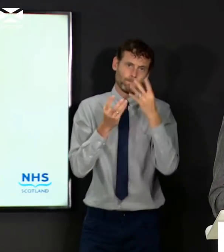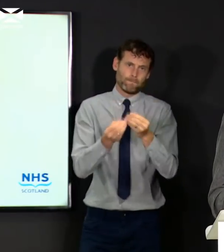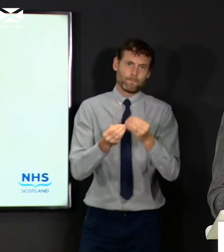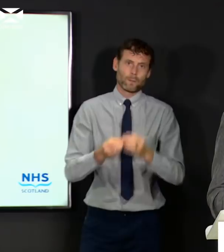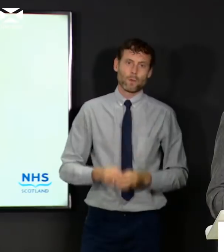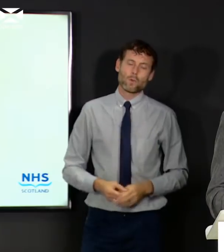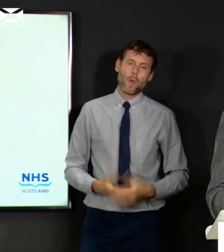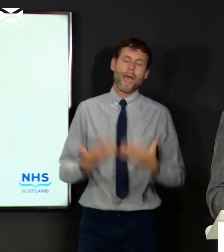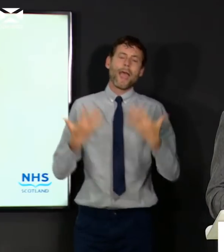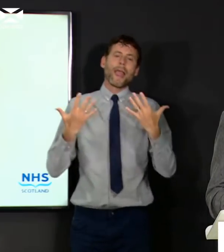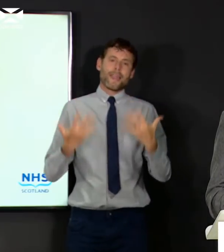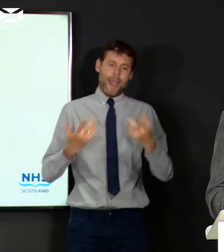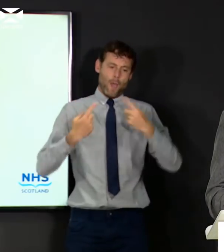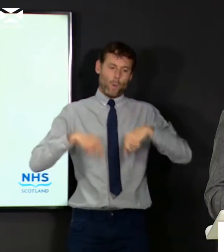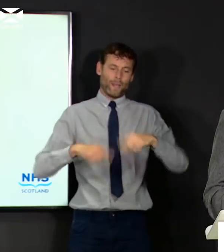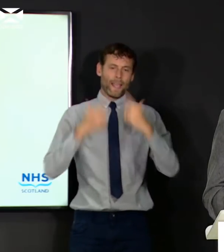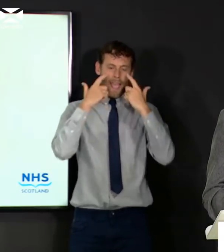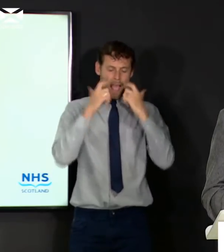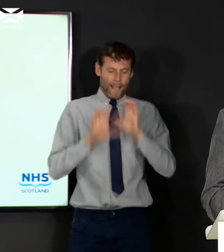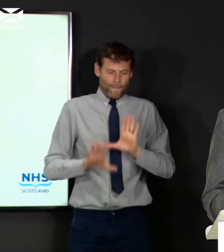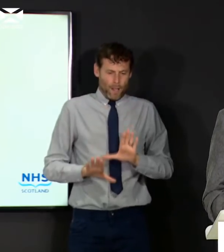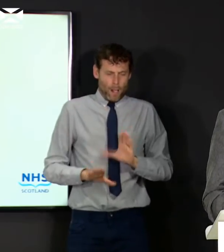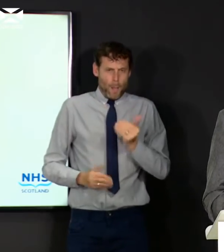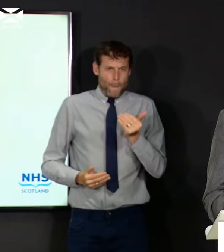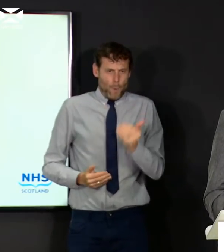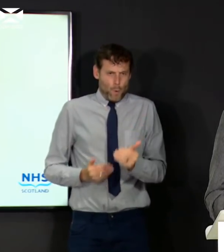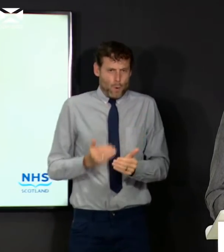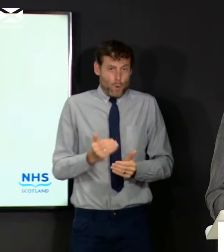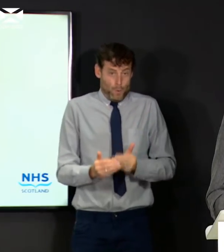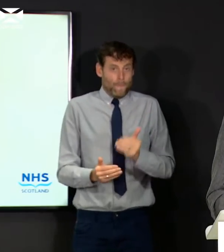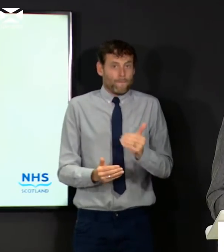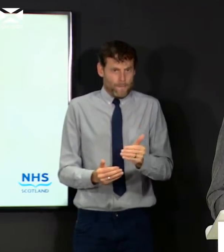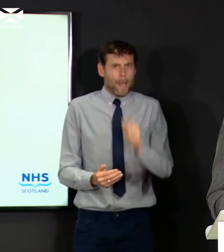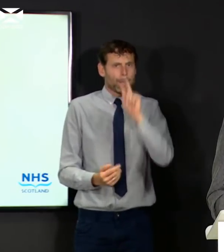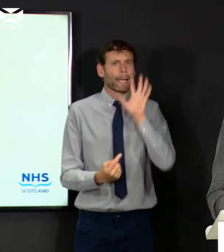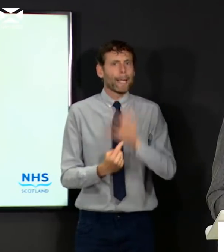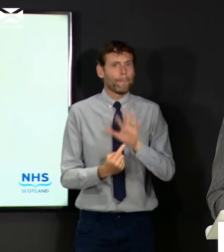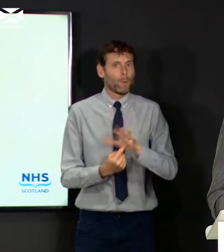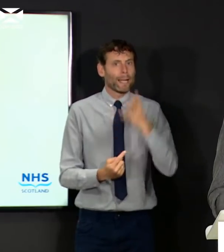steps into phase 2 and 3, it's really important that we keep donating. Perhaps